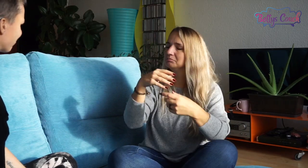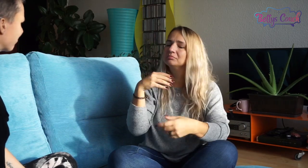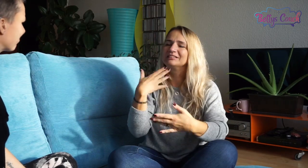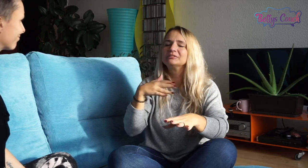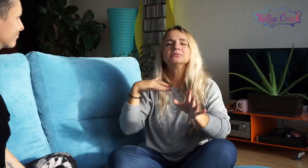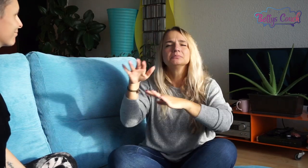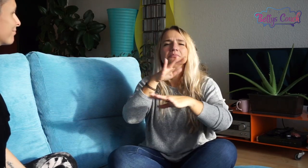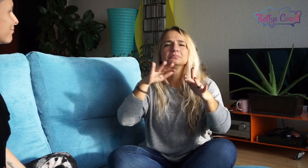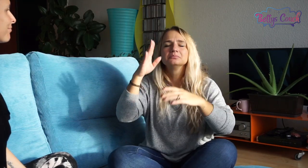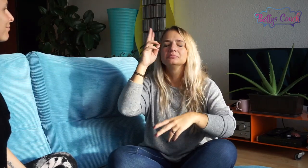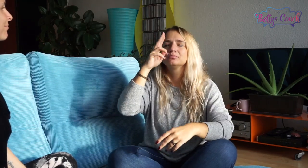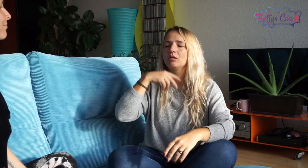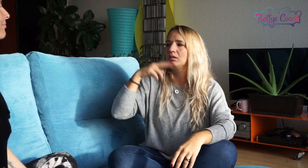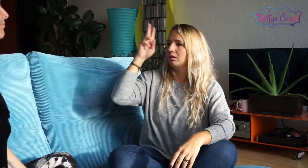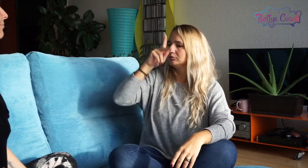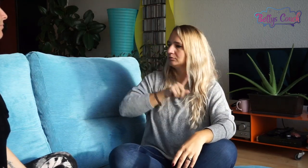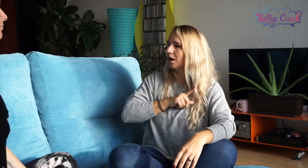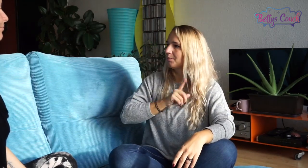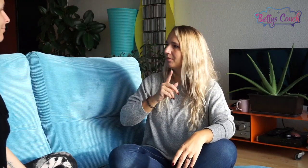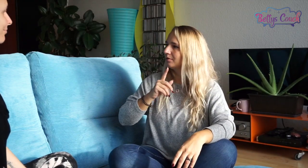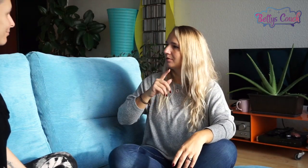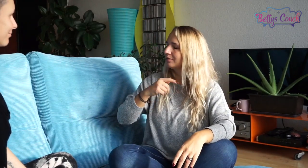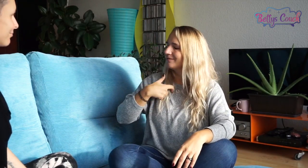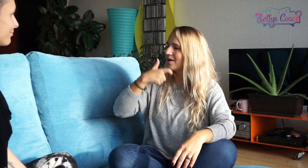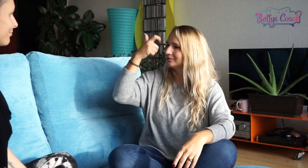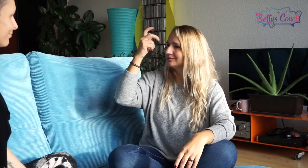I completely forgot that I was a "White".